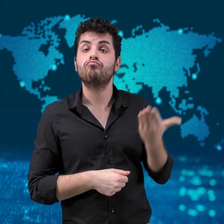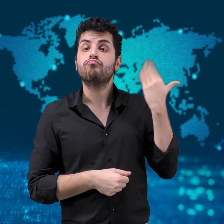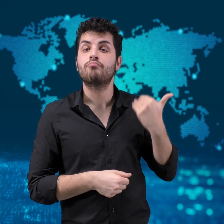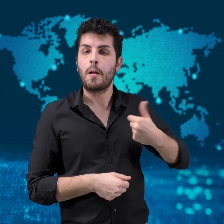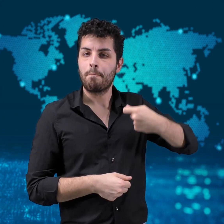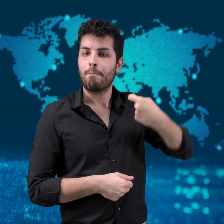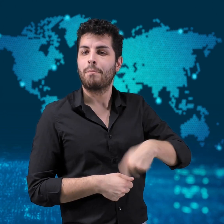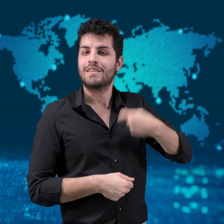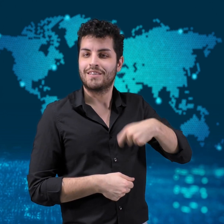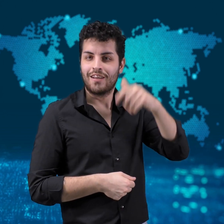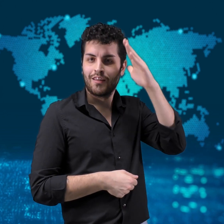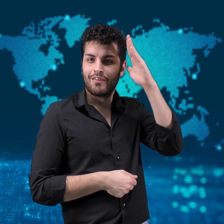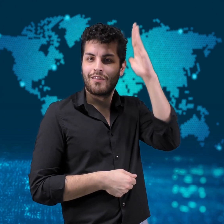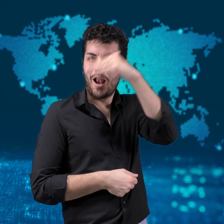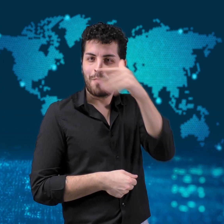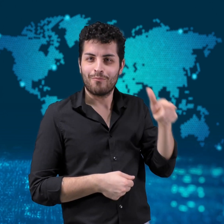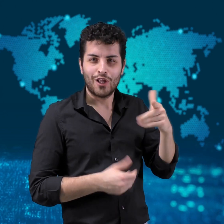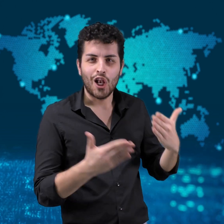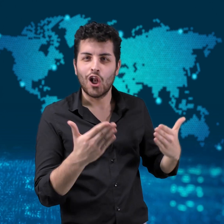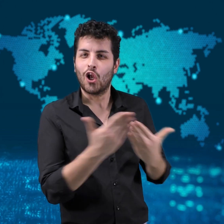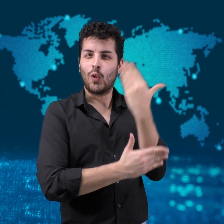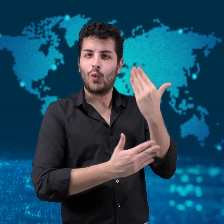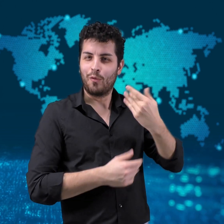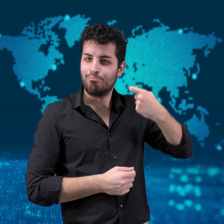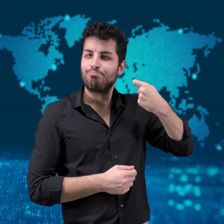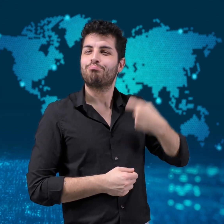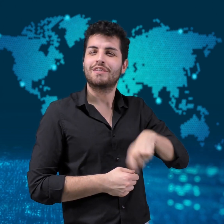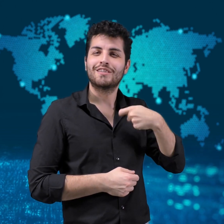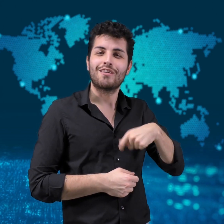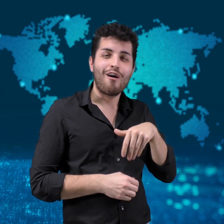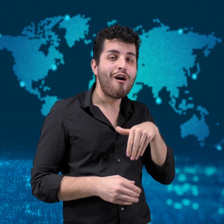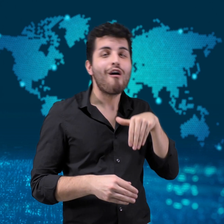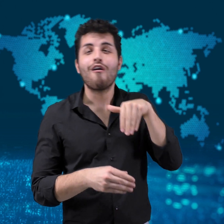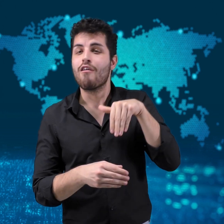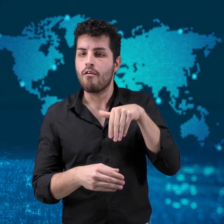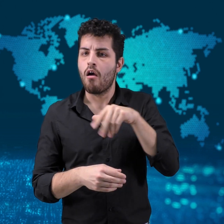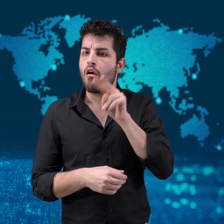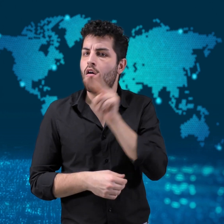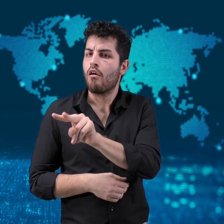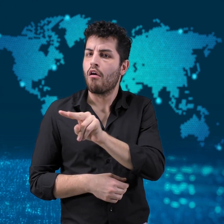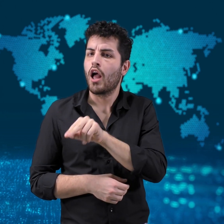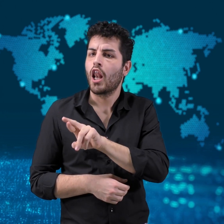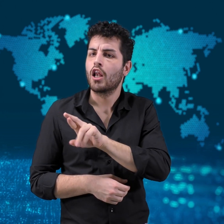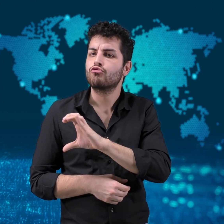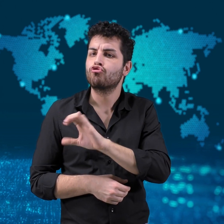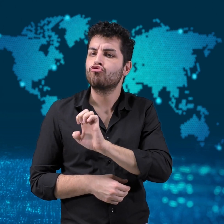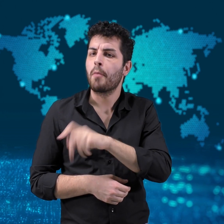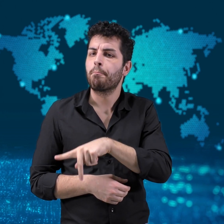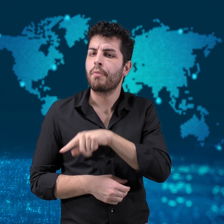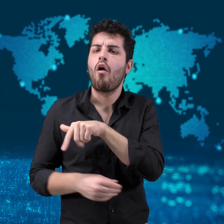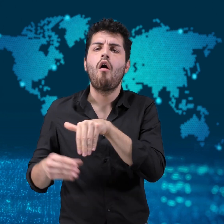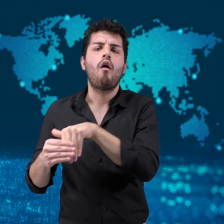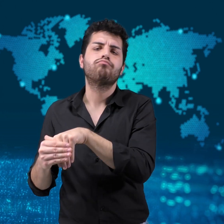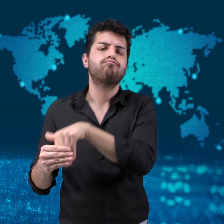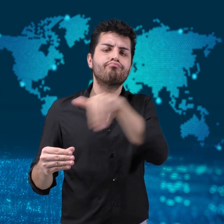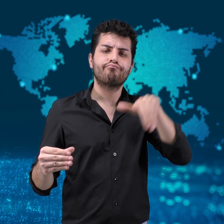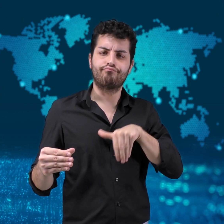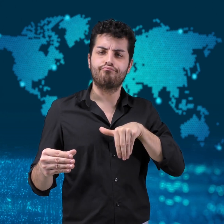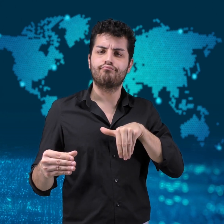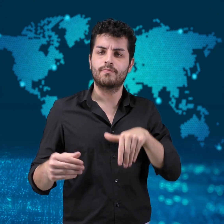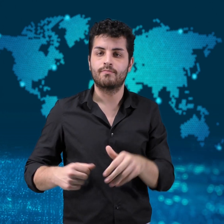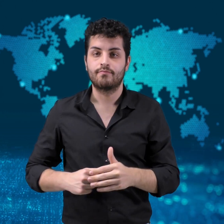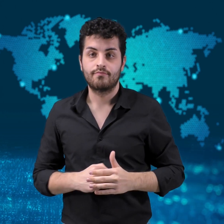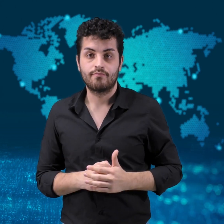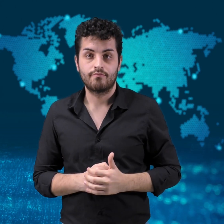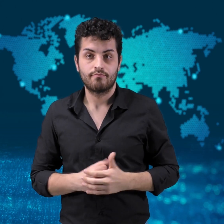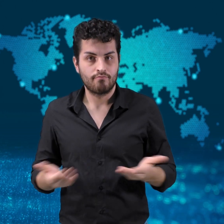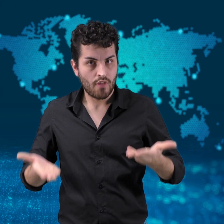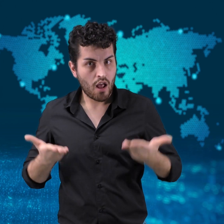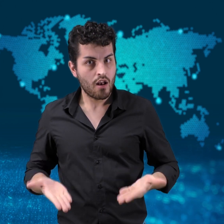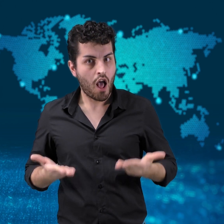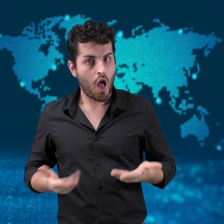The US is not part of the pact as President Trump withdrew from the